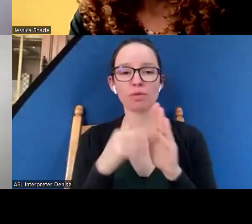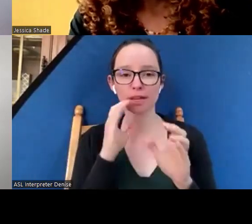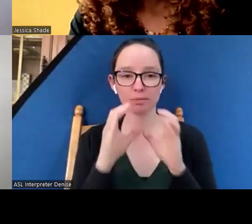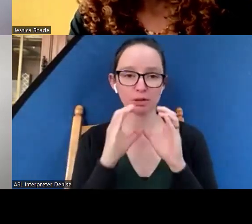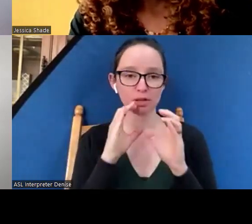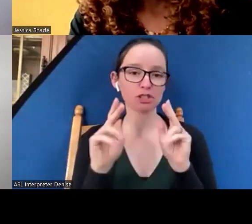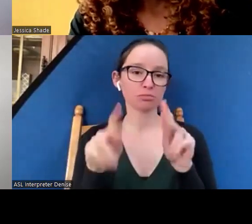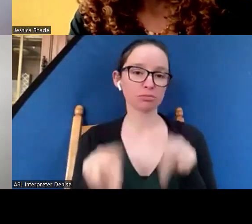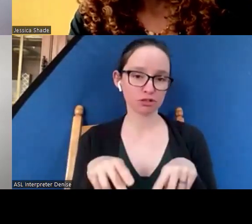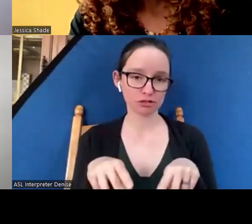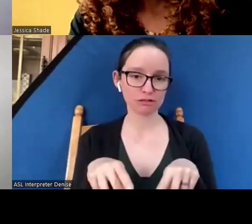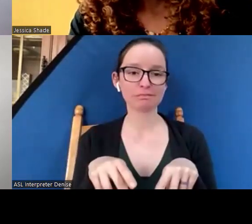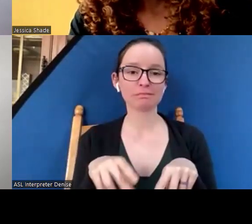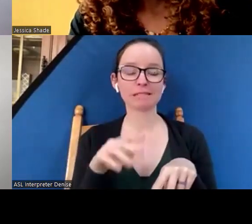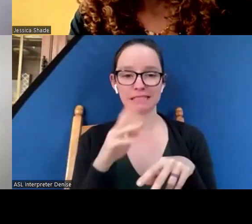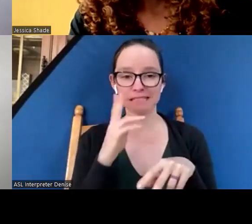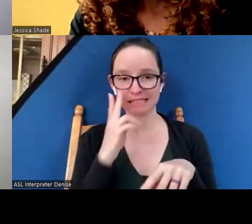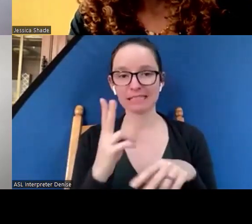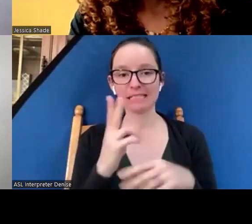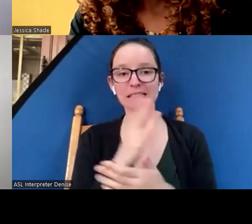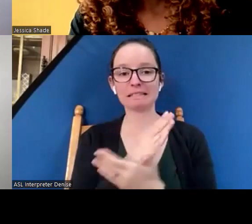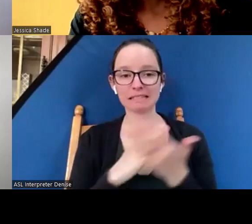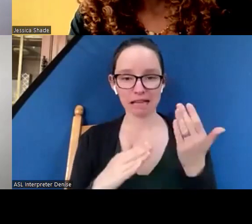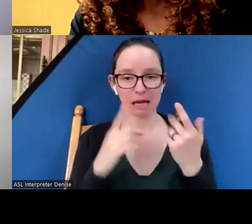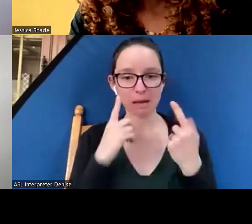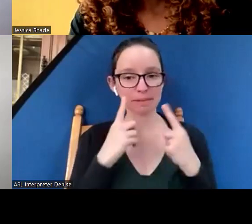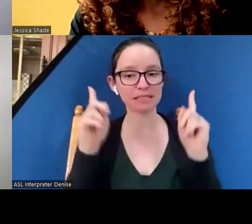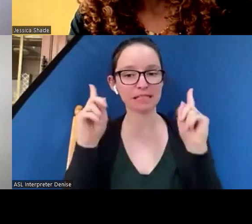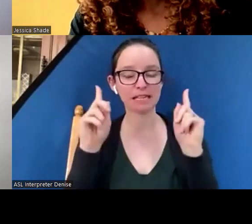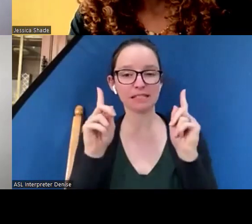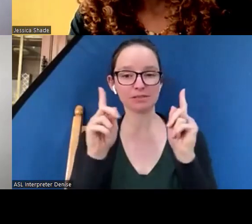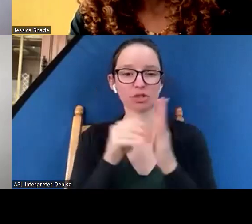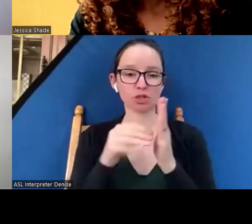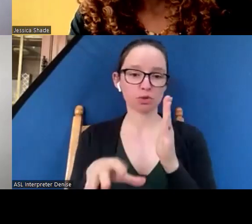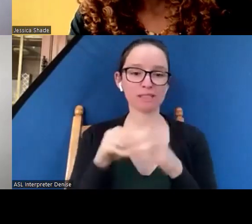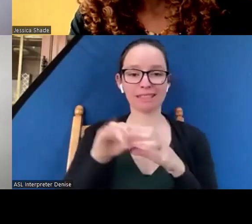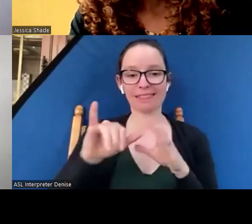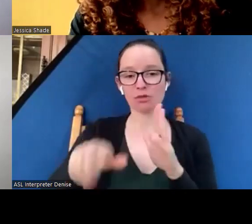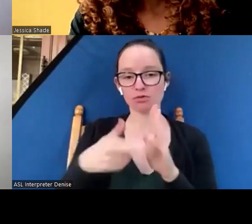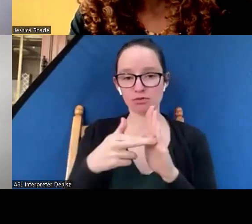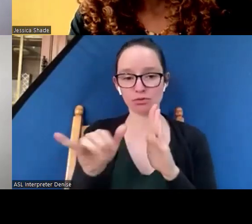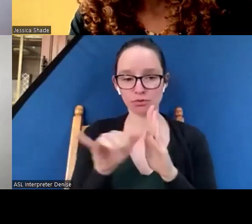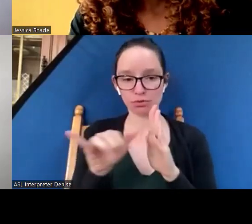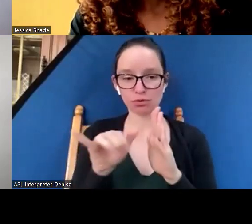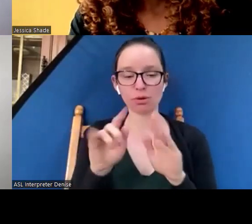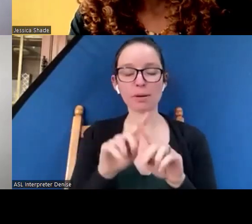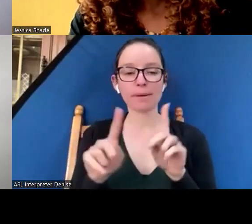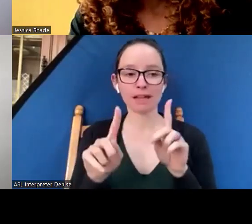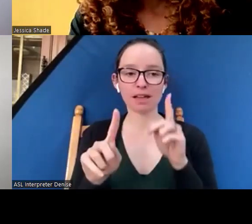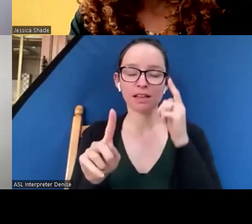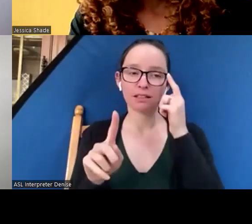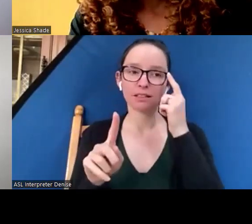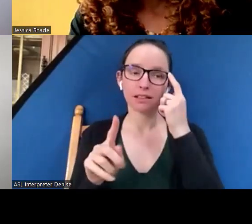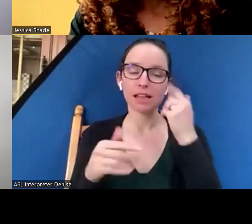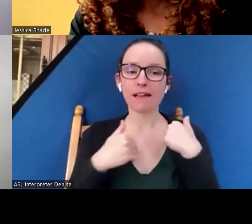We've seen some success with students even in that role as well. But just having folks who see different areas of the project